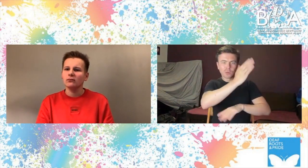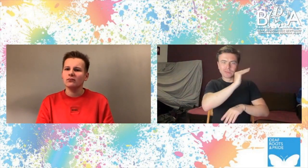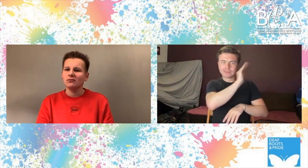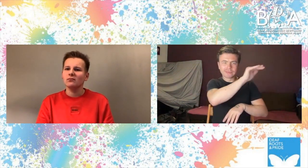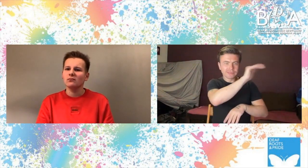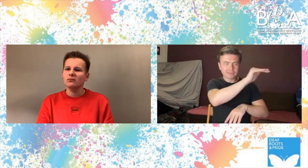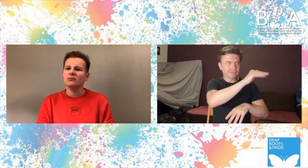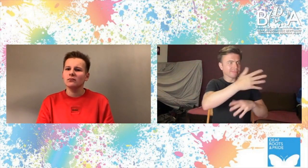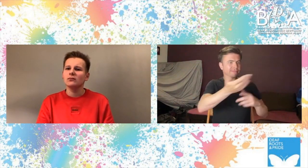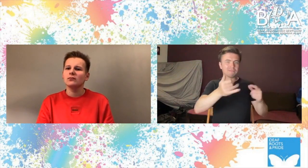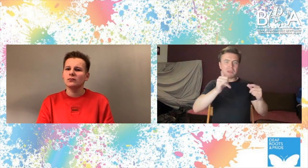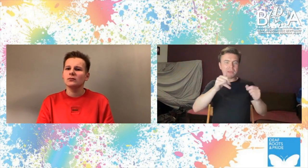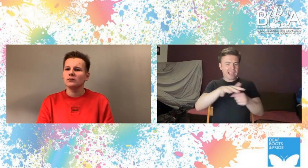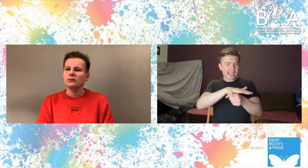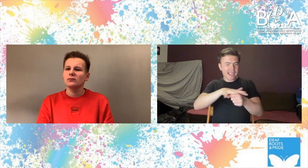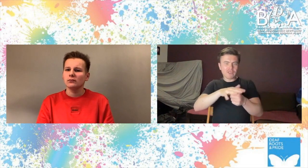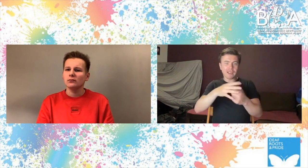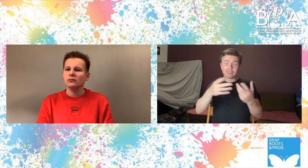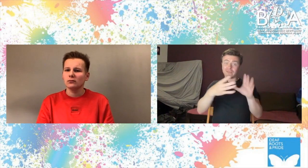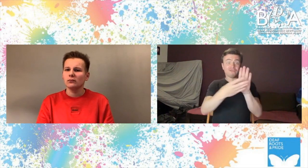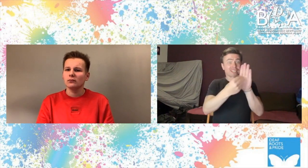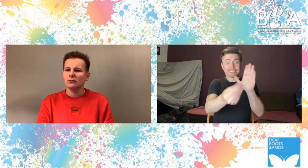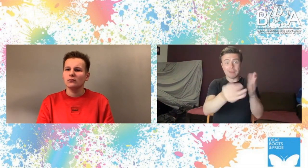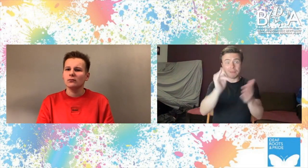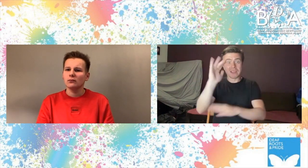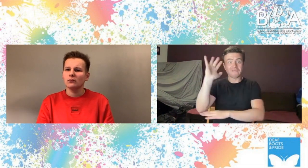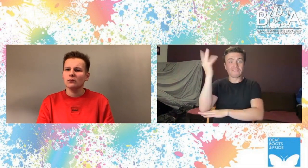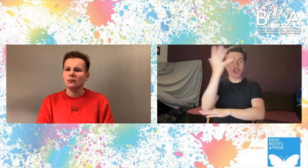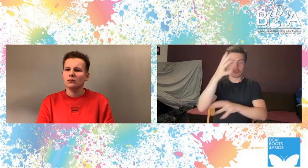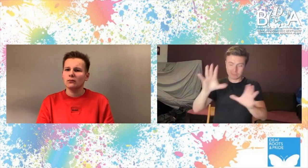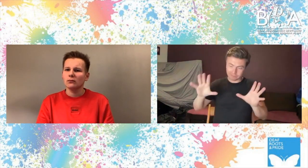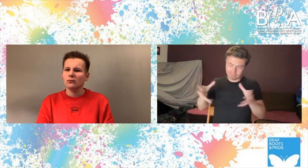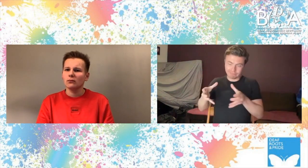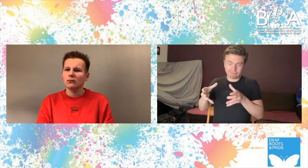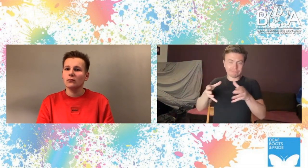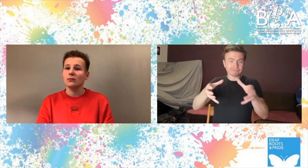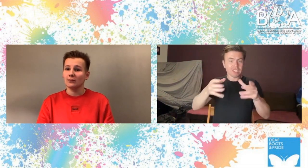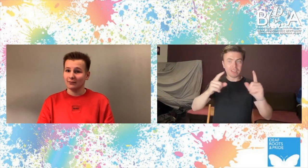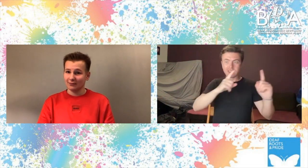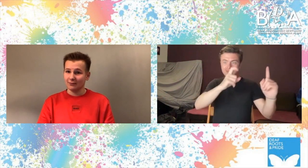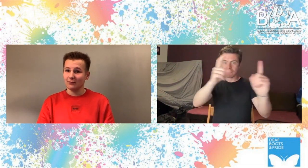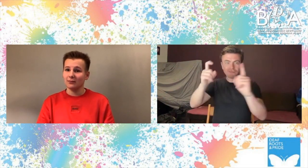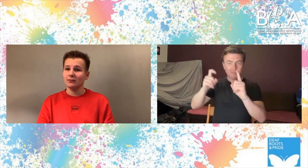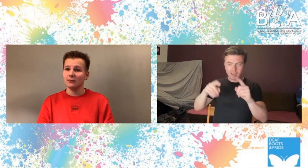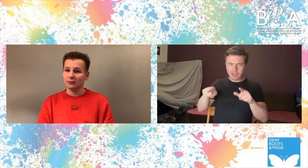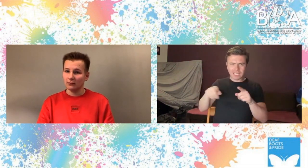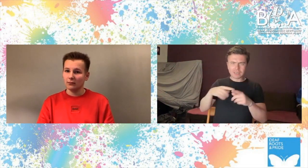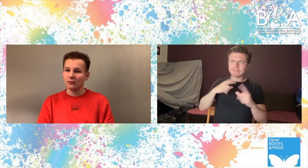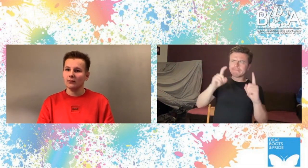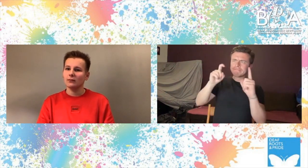out into a particular area. You mentioned forests earlier, well you need to actually